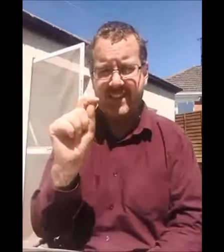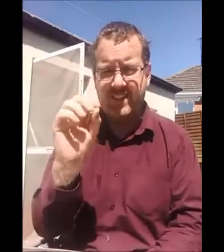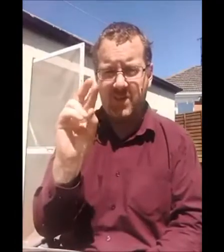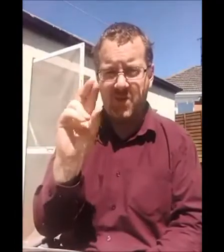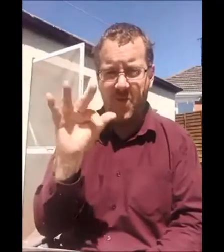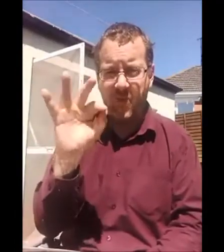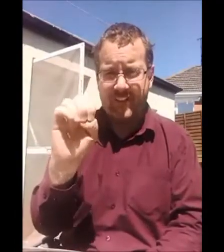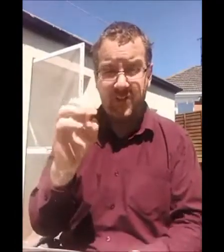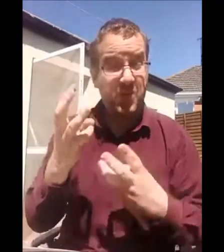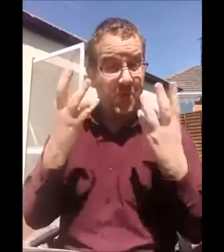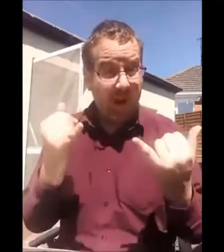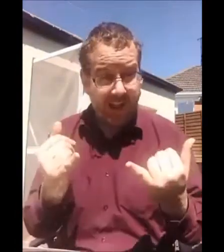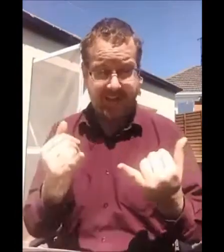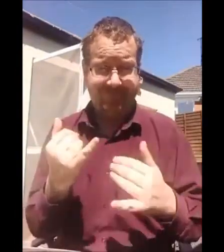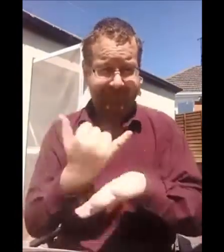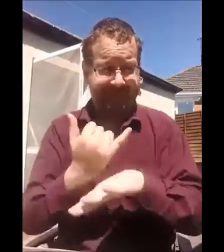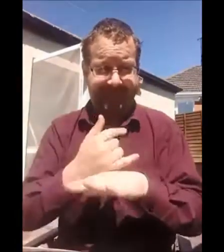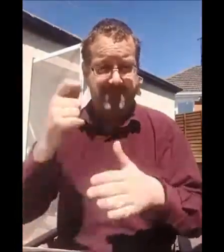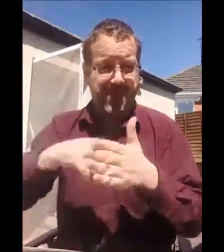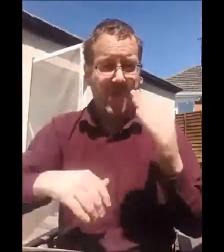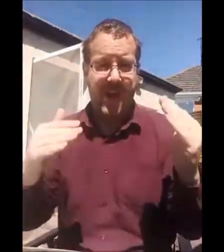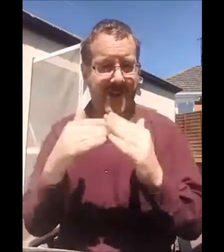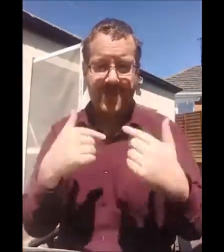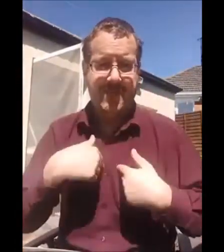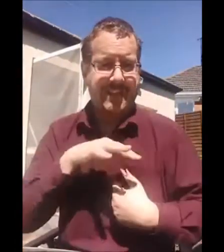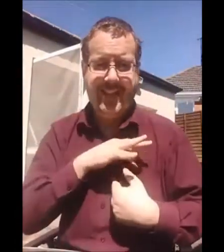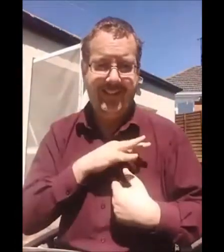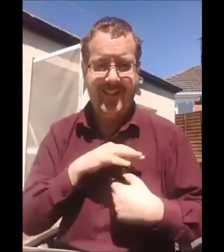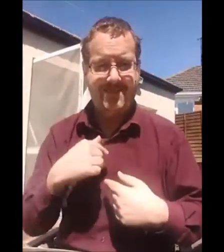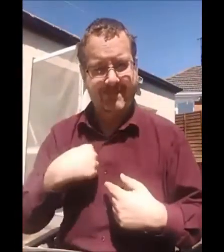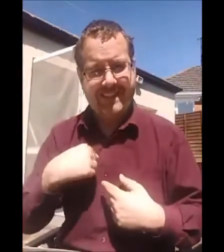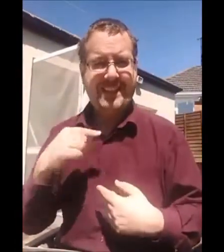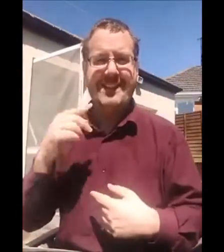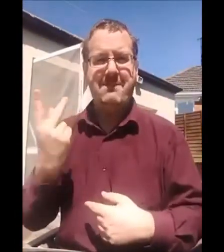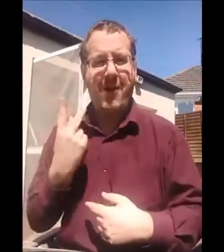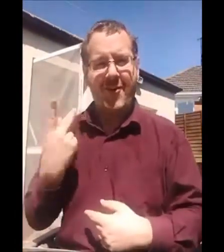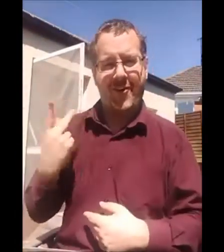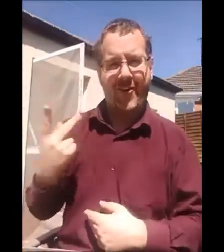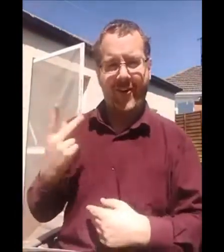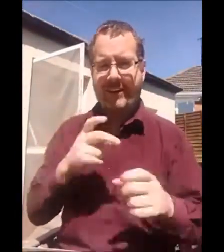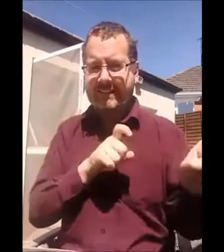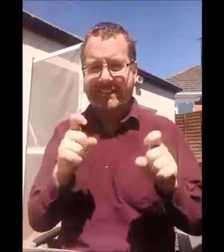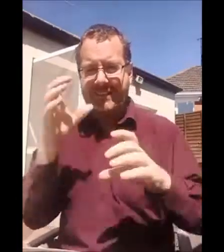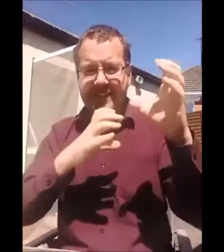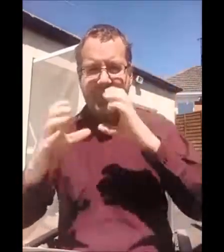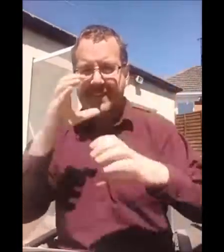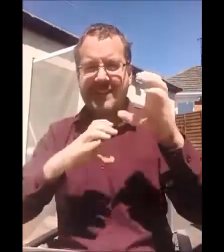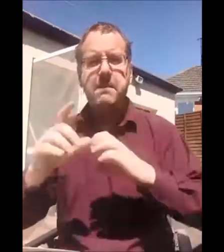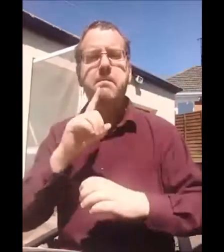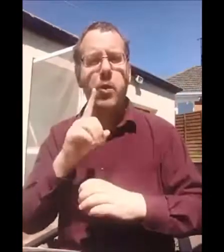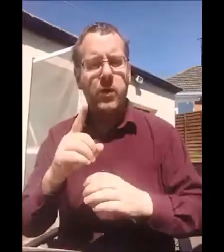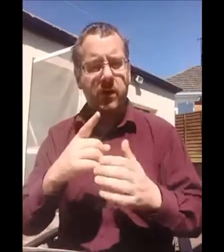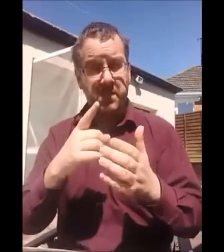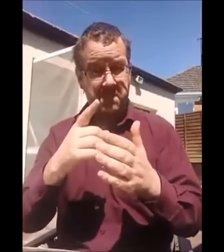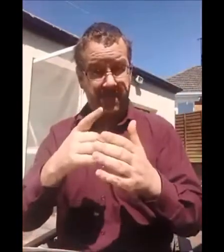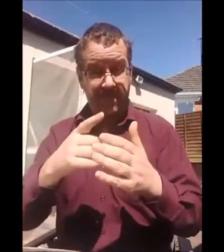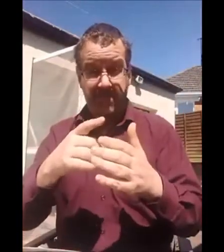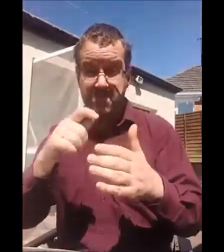and the reason for that is because I haven't bought a house yet. Myself and my partner are still looking for somewhere.